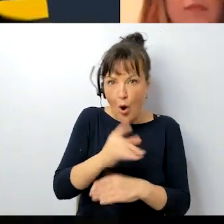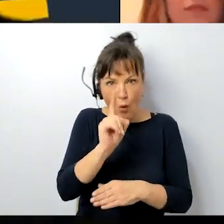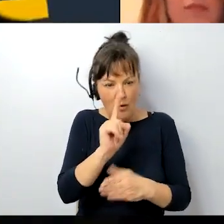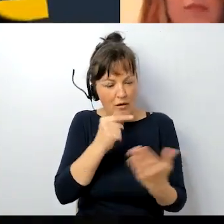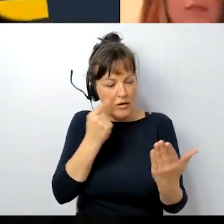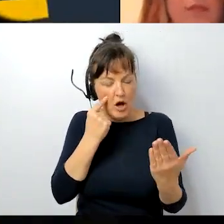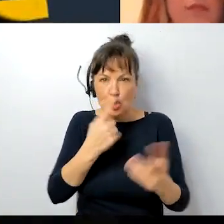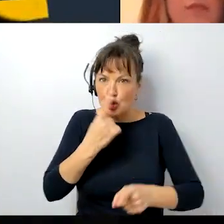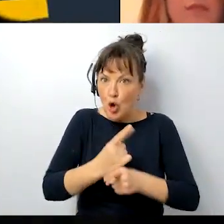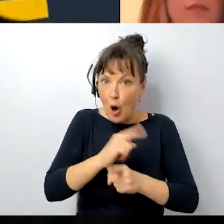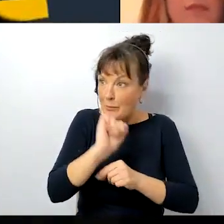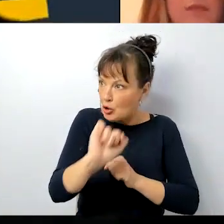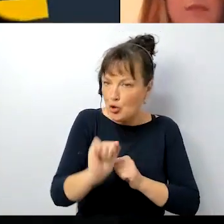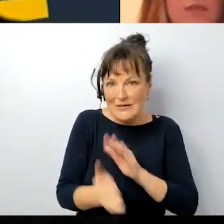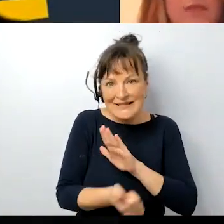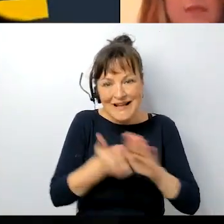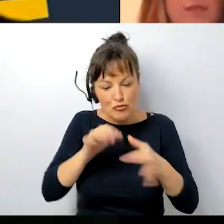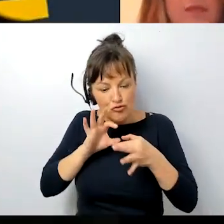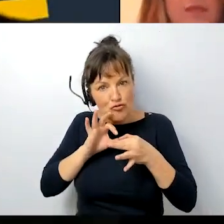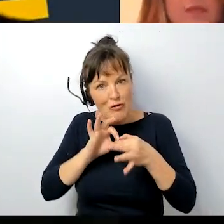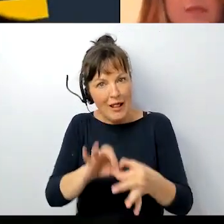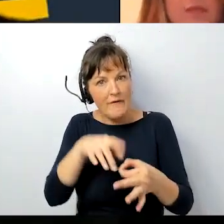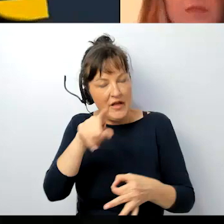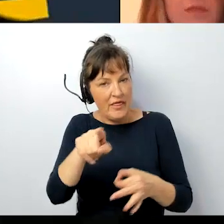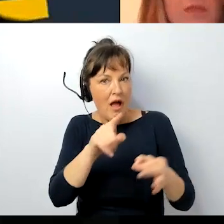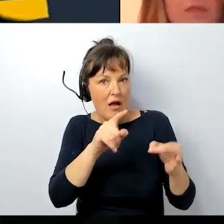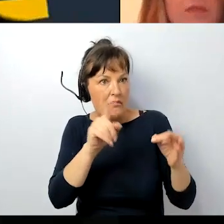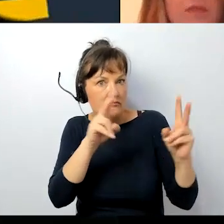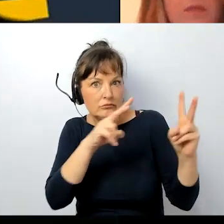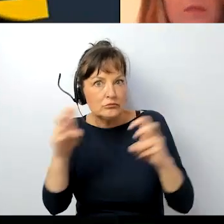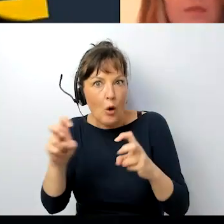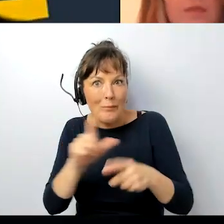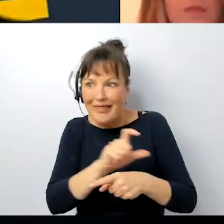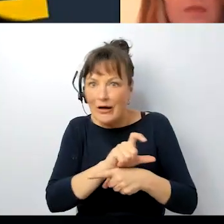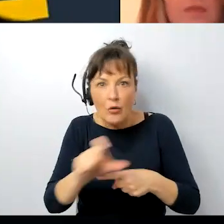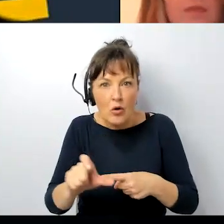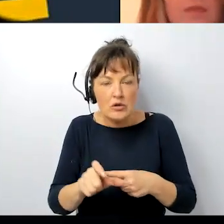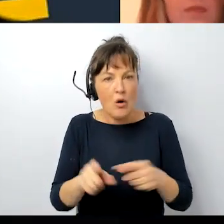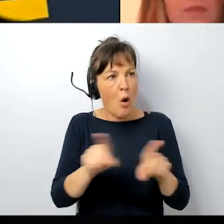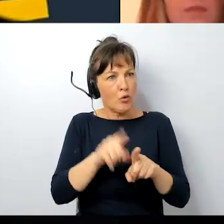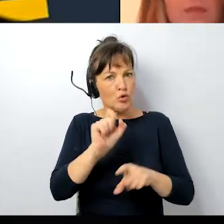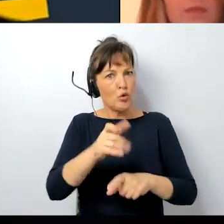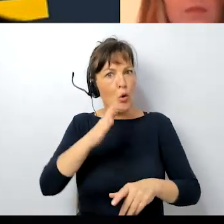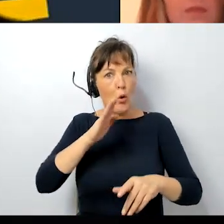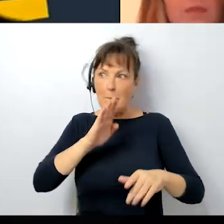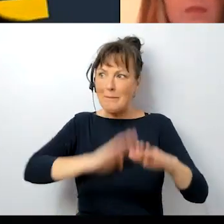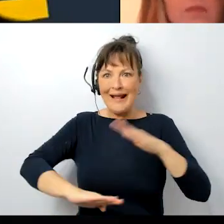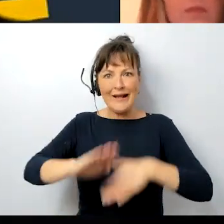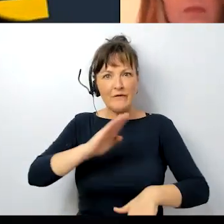Drax will be looking for or that employer would be looking for the sort of skills the knowledge and